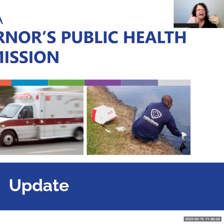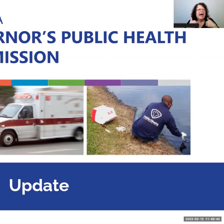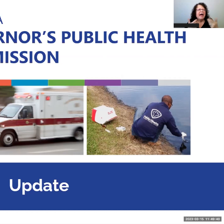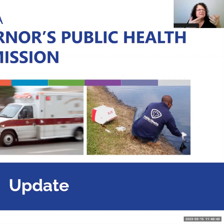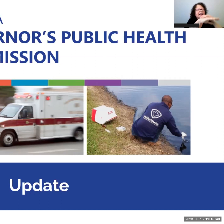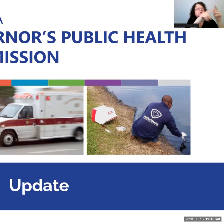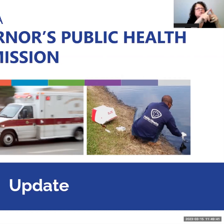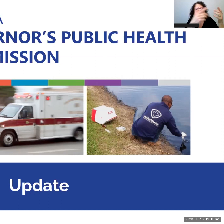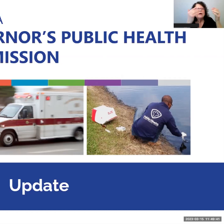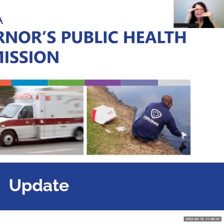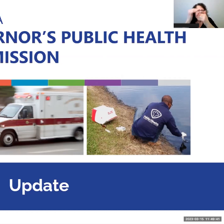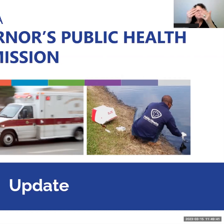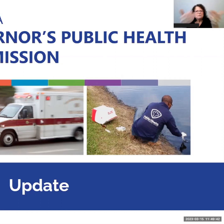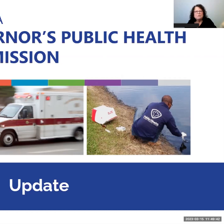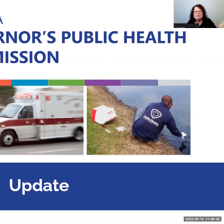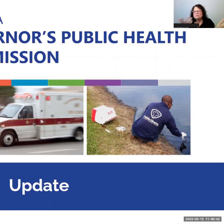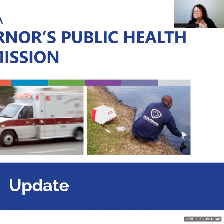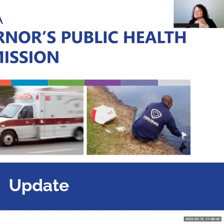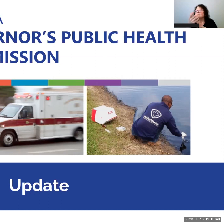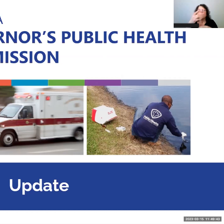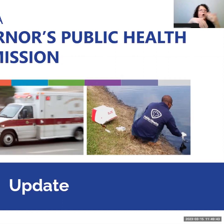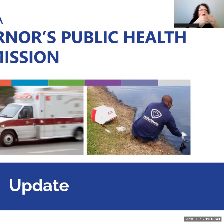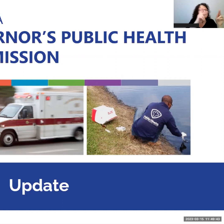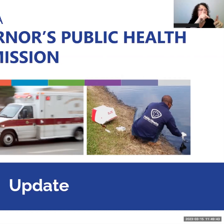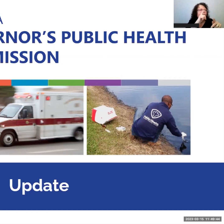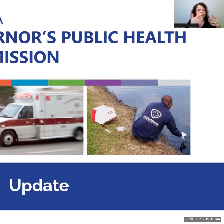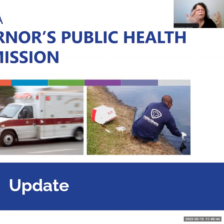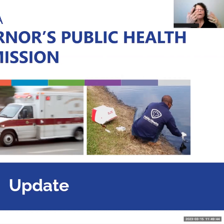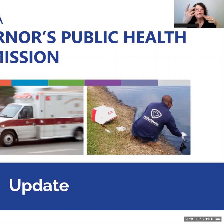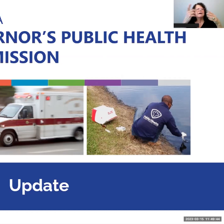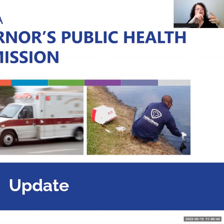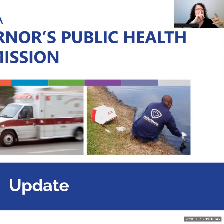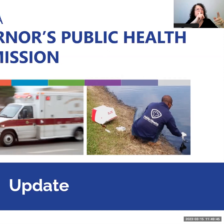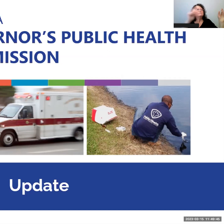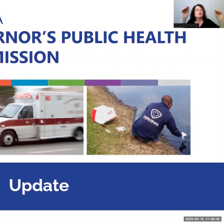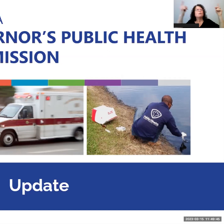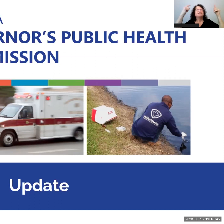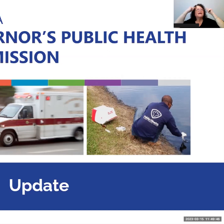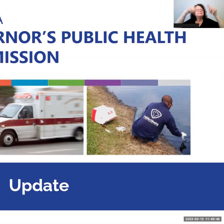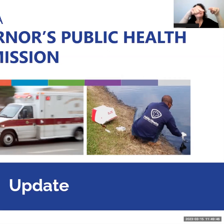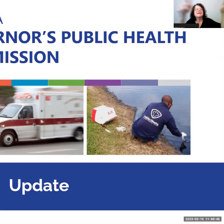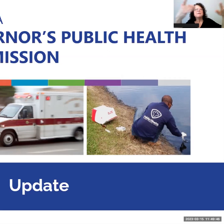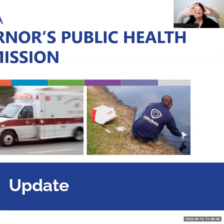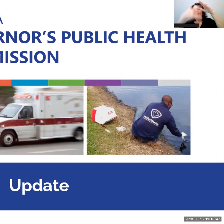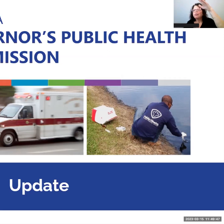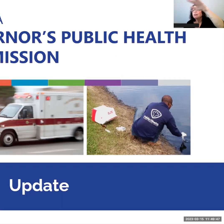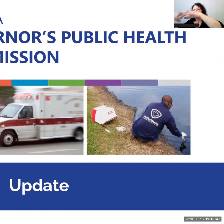you know, all the people who kind of fall through the cracks, and that is what public health is there for is we are the safety net to make sure that everybody